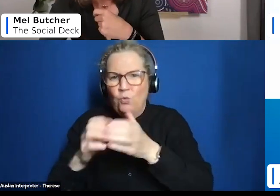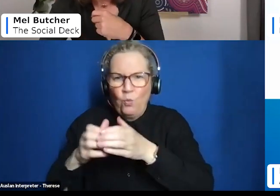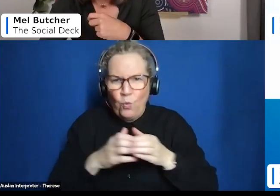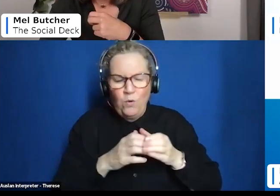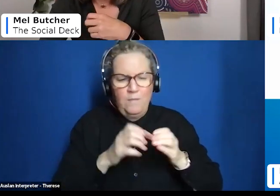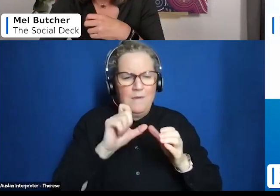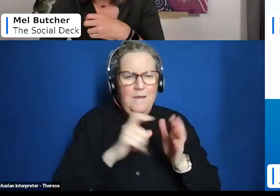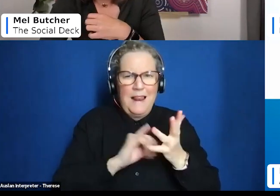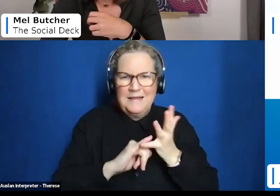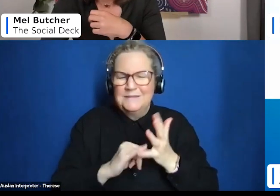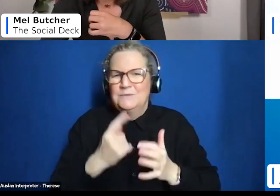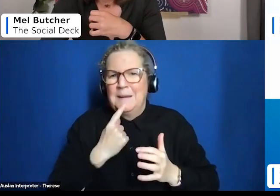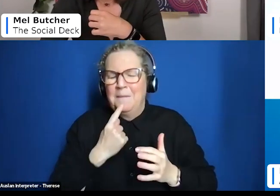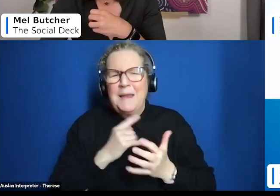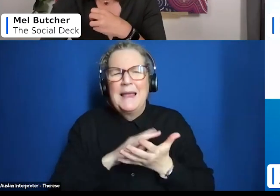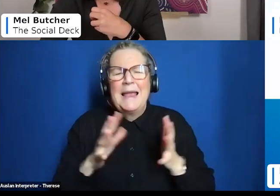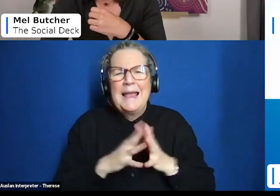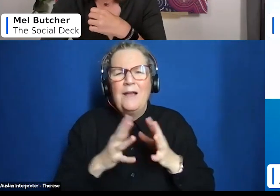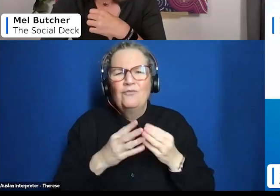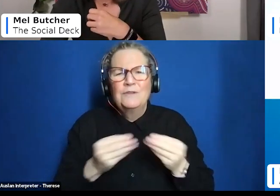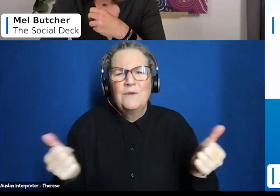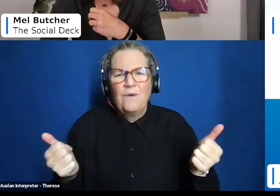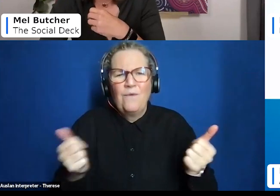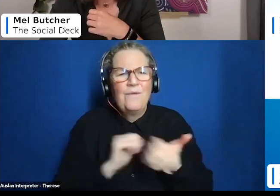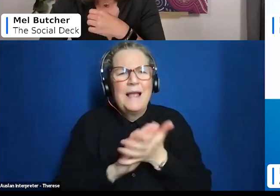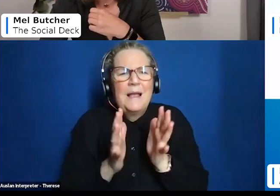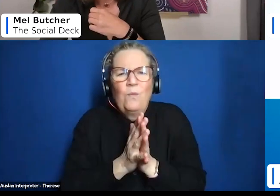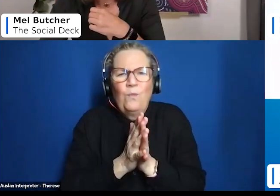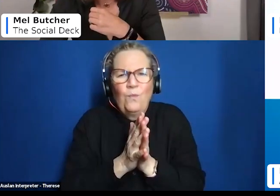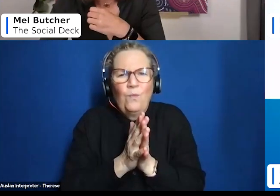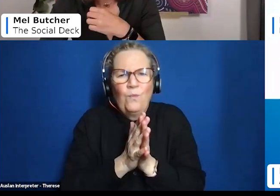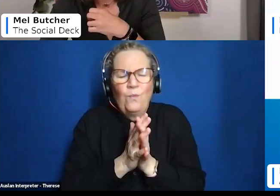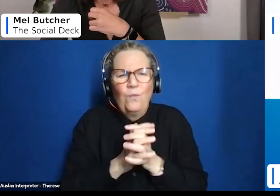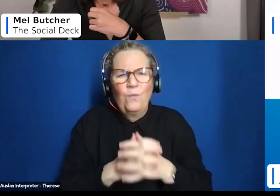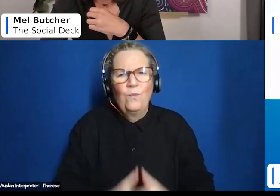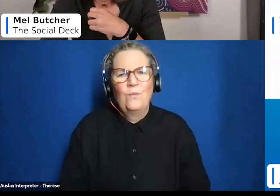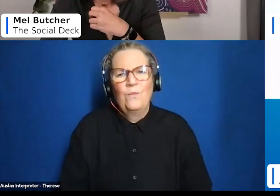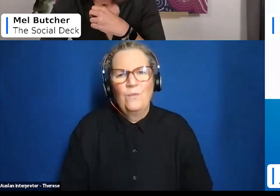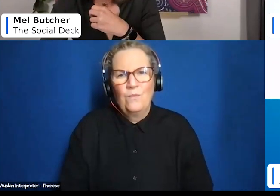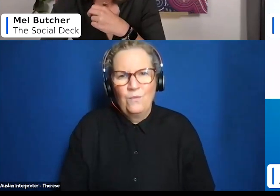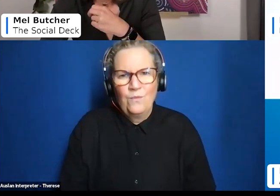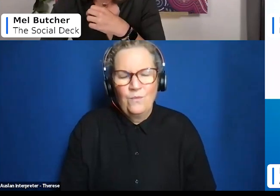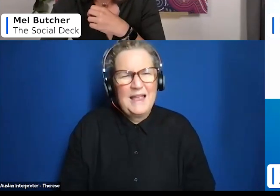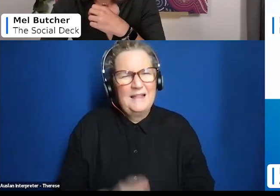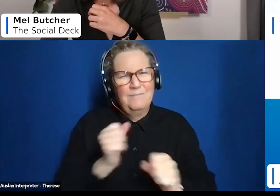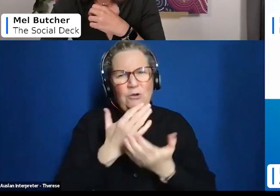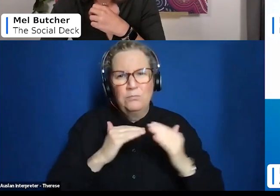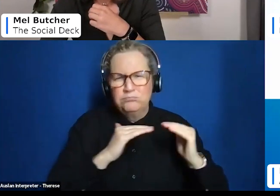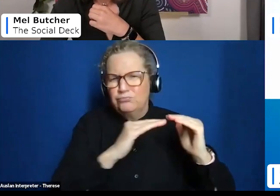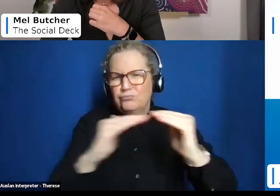How will that be addressed in terms of the definitions you know, and the consistency there?